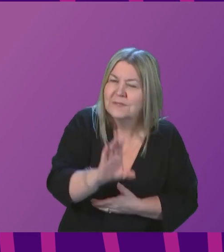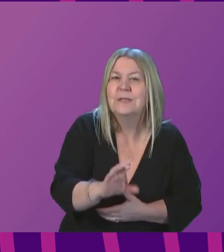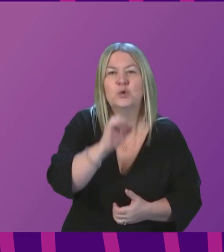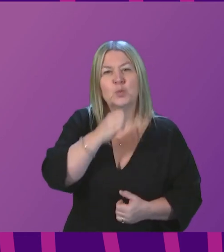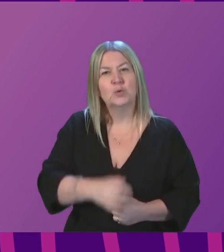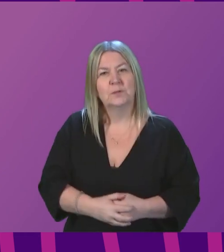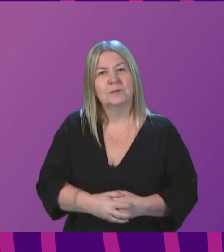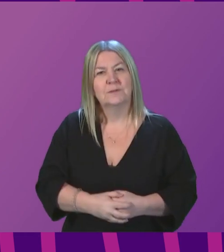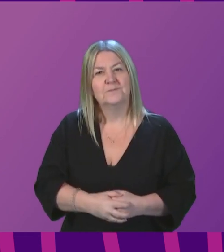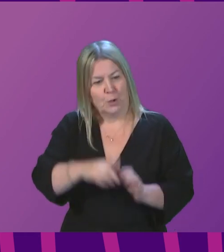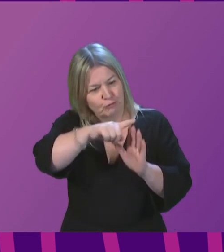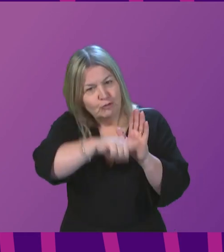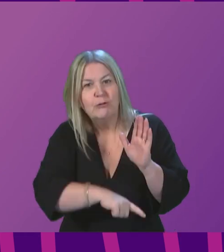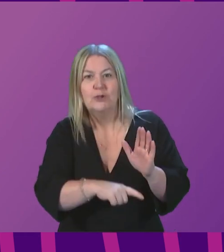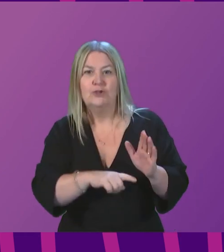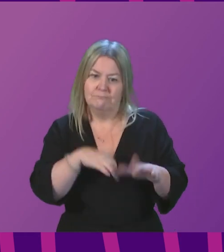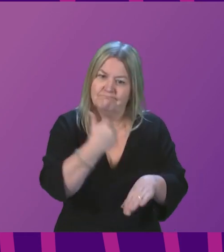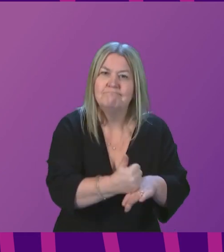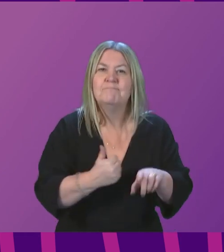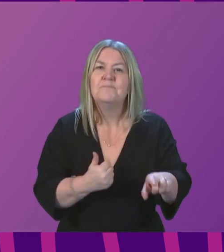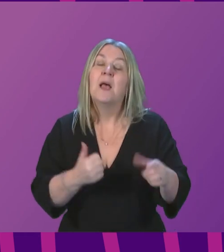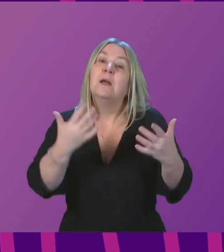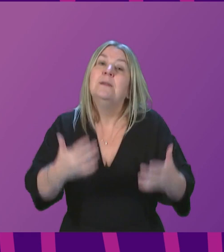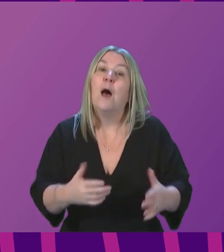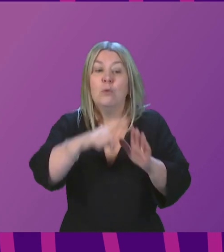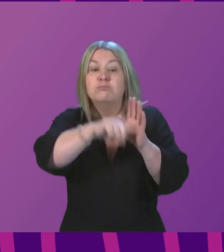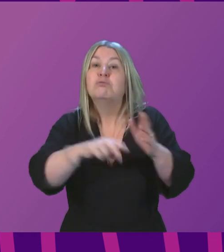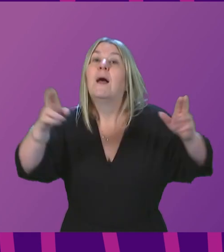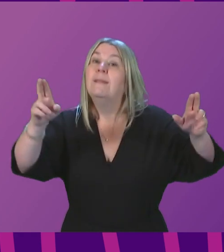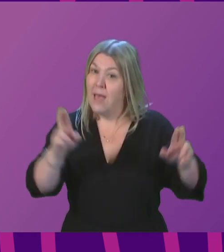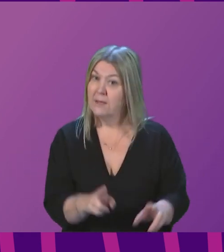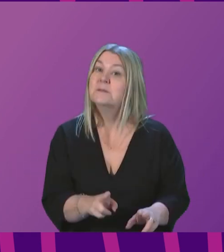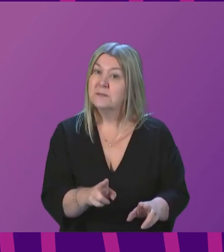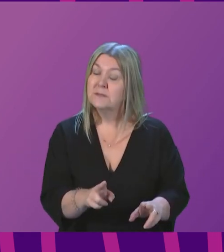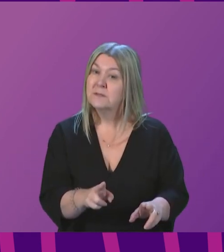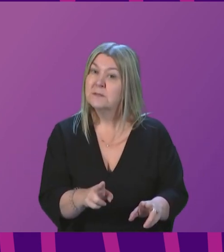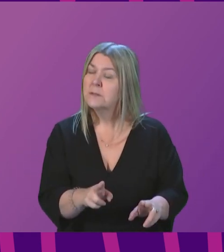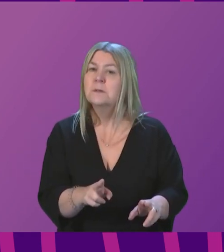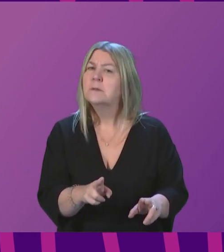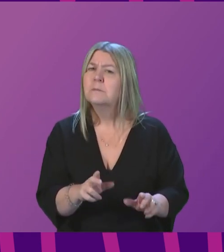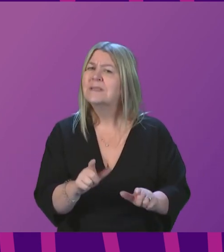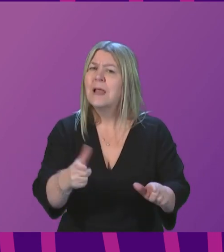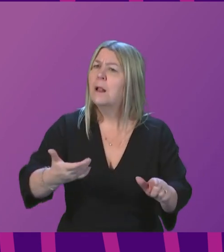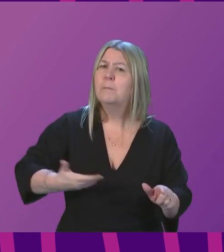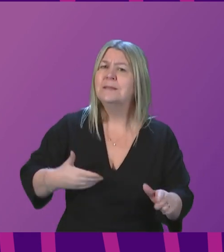Now that we are coming out of those restrictions, that compensation still has not been delivered to many businesses. They have not received a single penny.